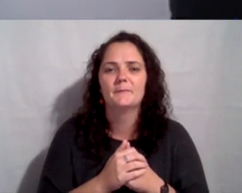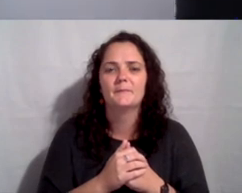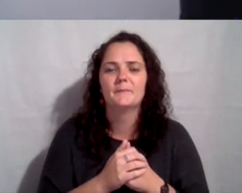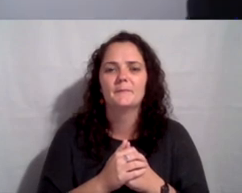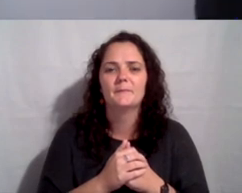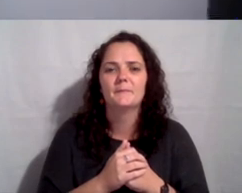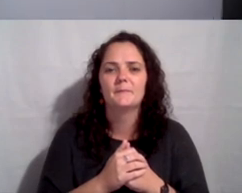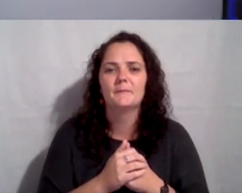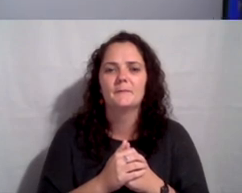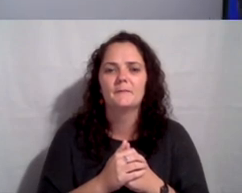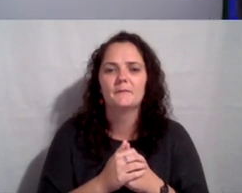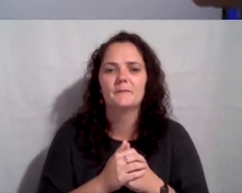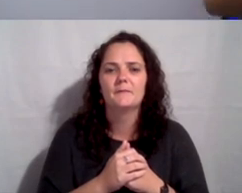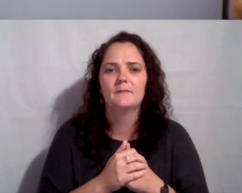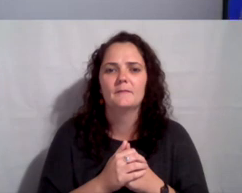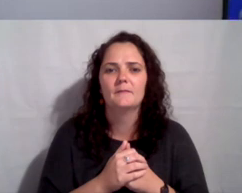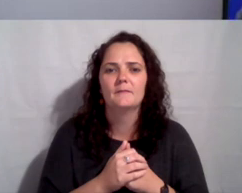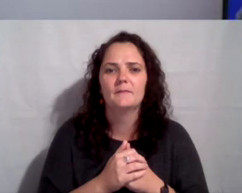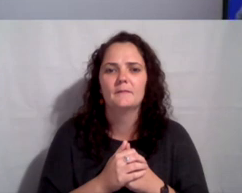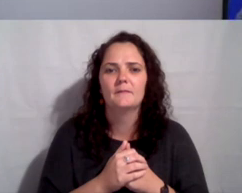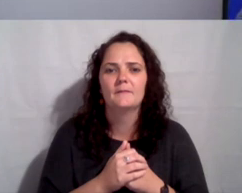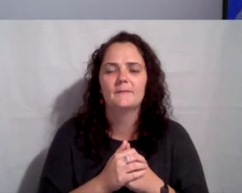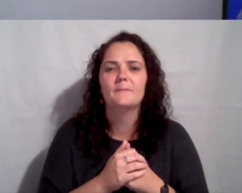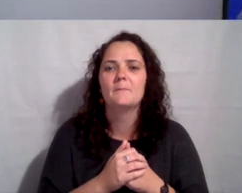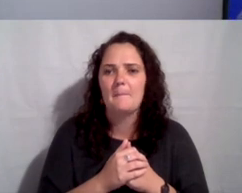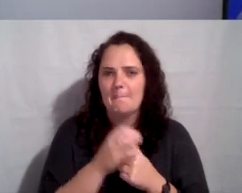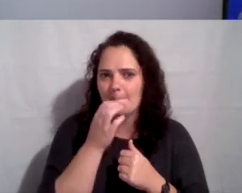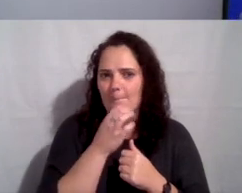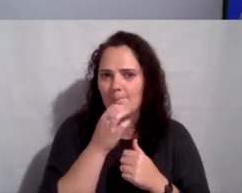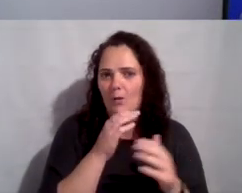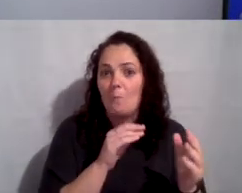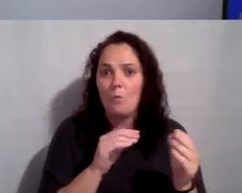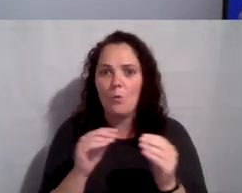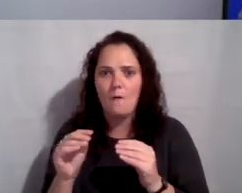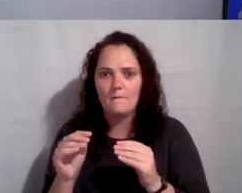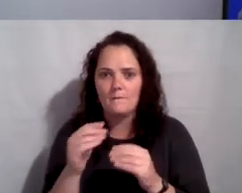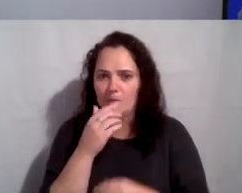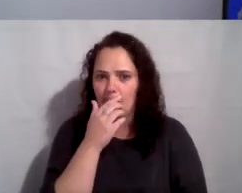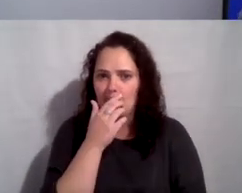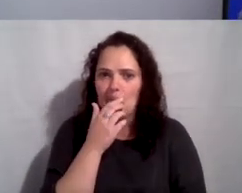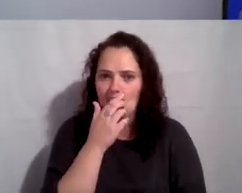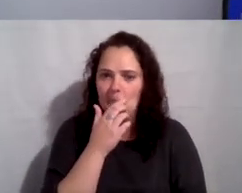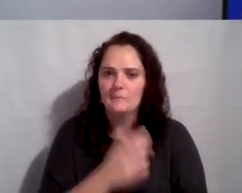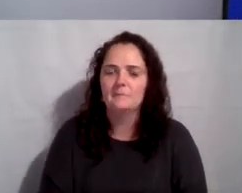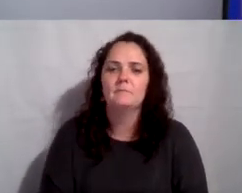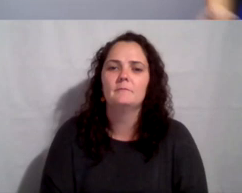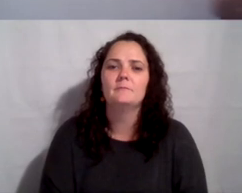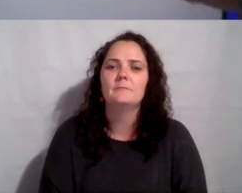And we'll switch it. Okay so slight movement and then just move over on your sheet of paper